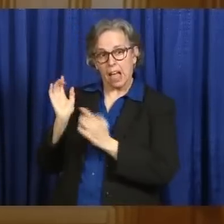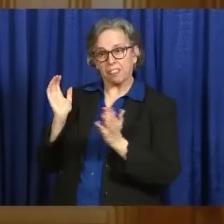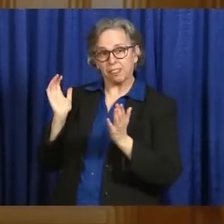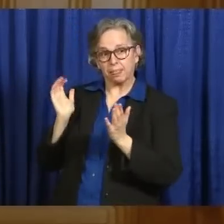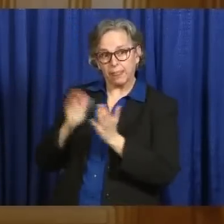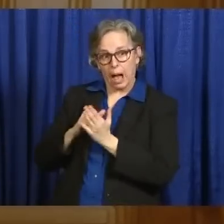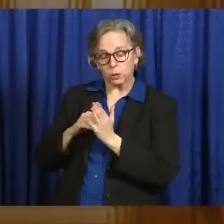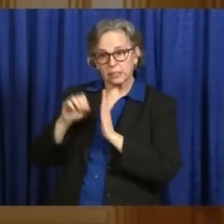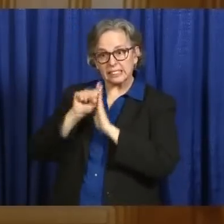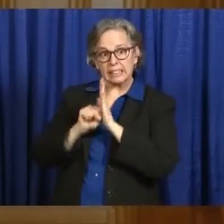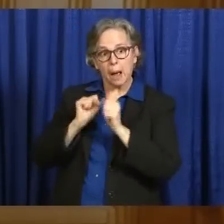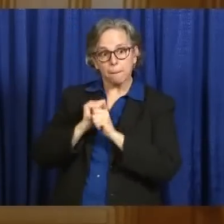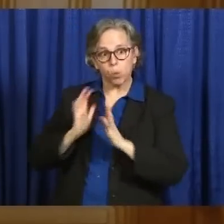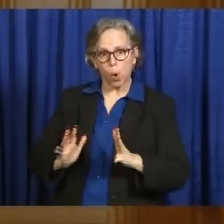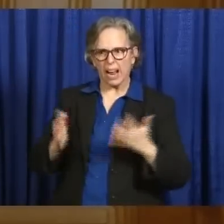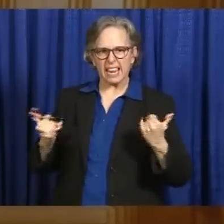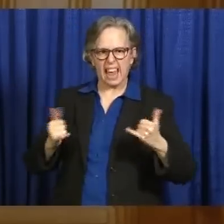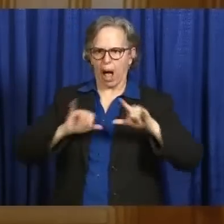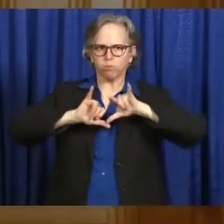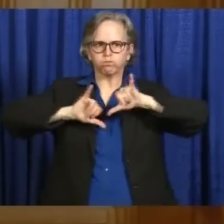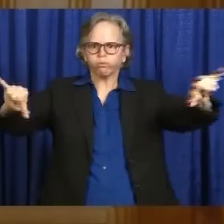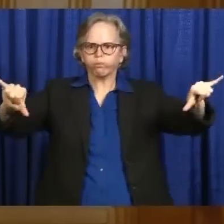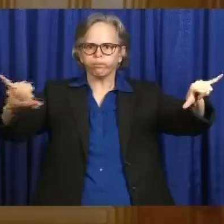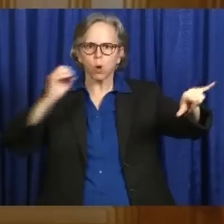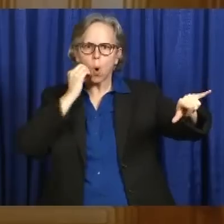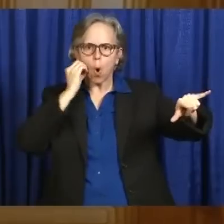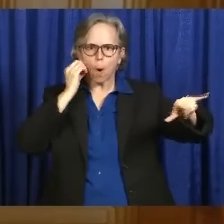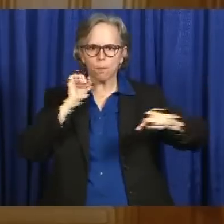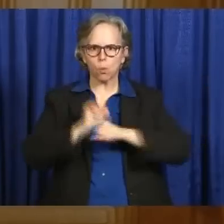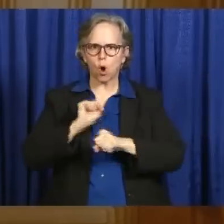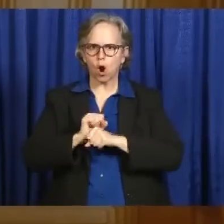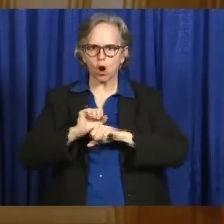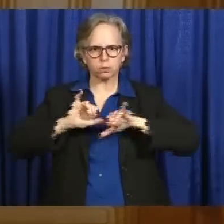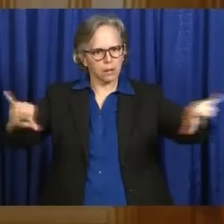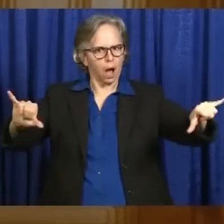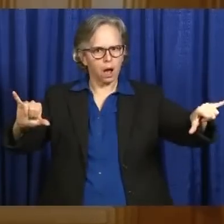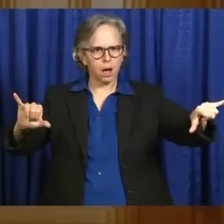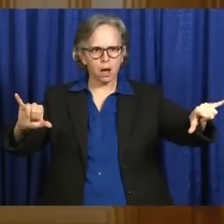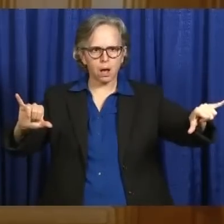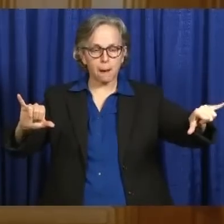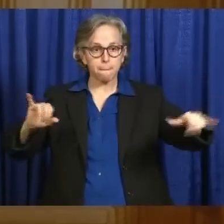SINCE THAT TIME, WE HAVE SUCCESSFULLY DEPLOYED A LARGE NUMBER OF STATE EMPLOYEES,